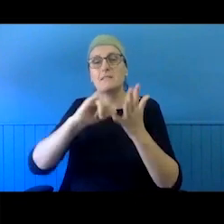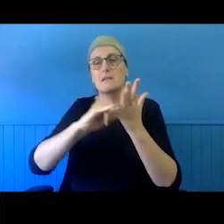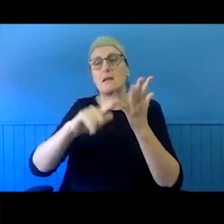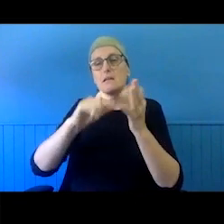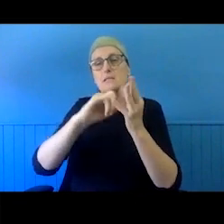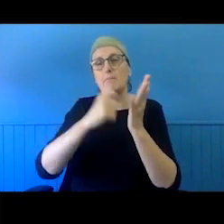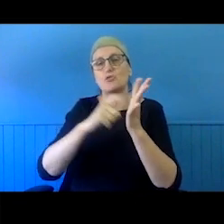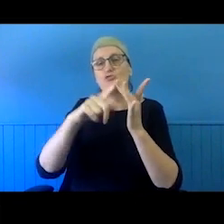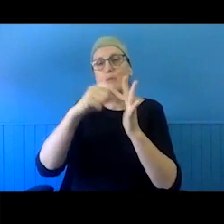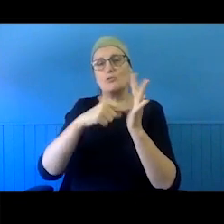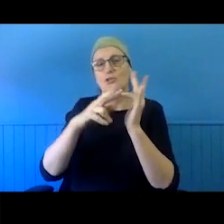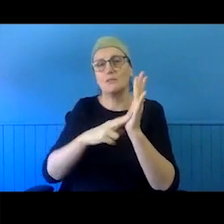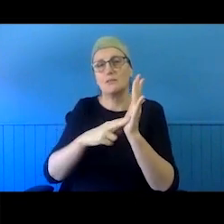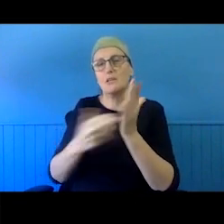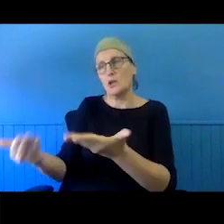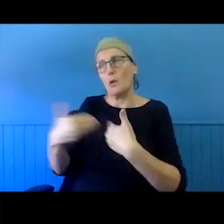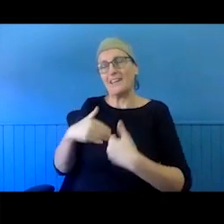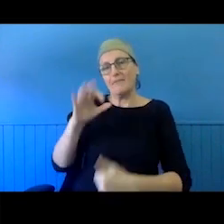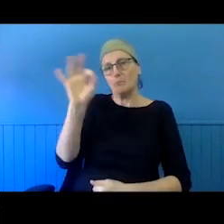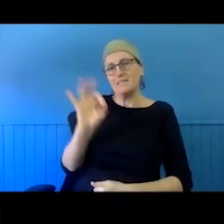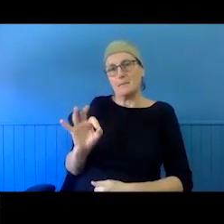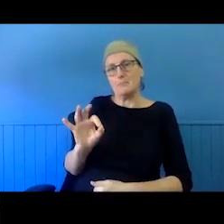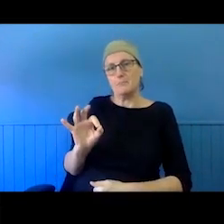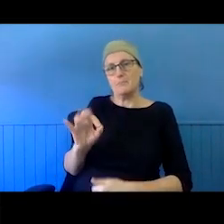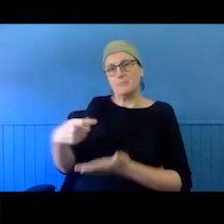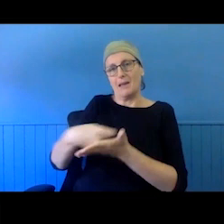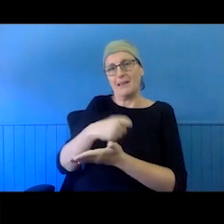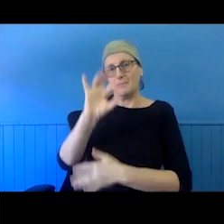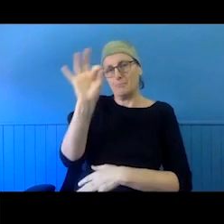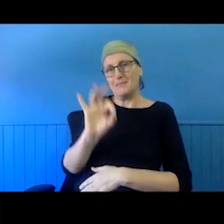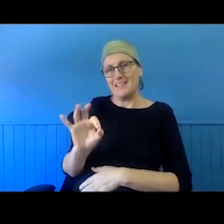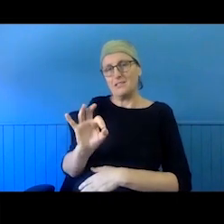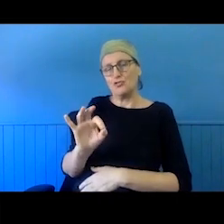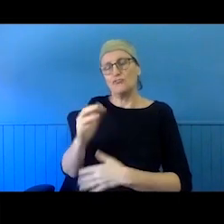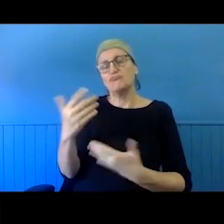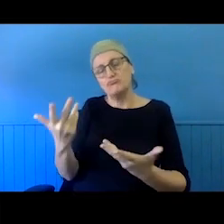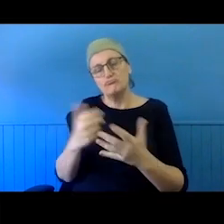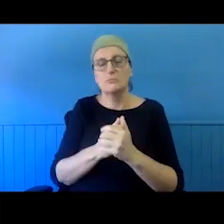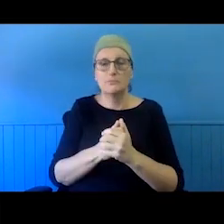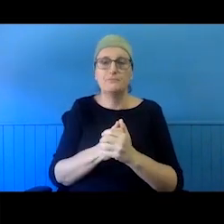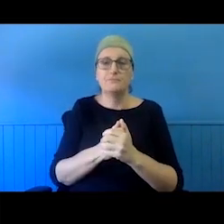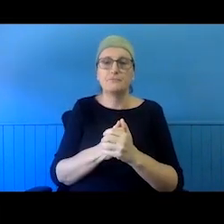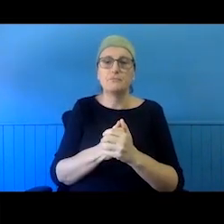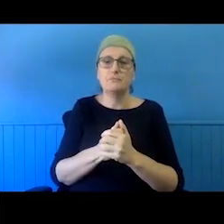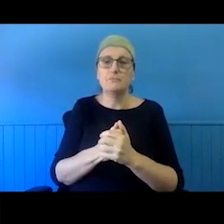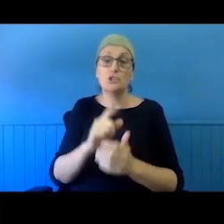basically, from Skill Share. So they say that new teachers - if you upload a course - might be earning $300 a month. So, certainly not